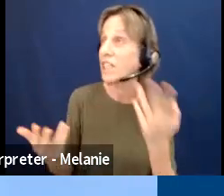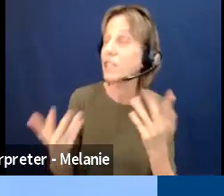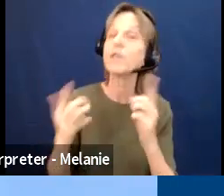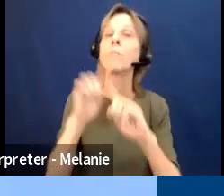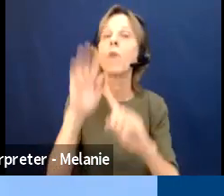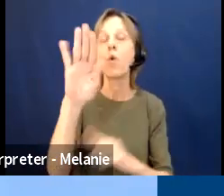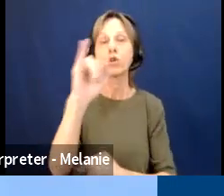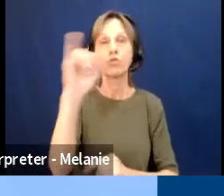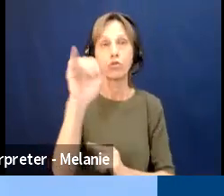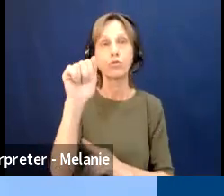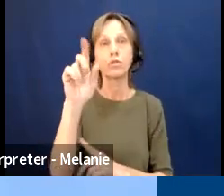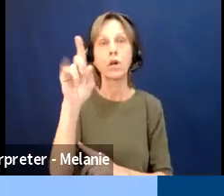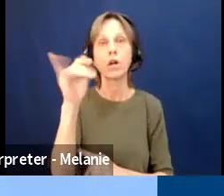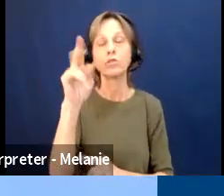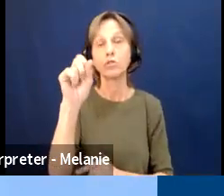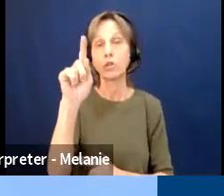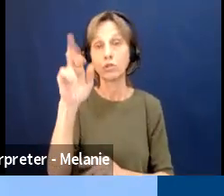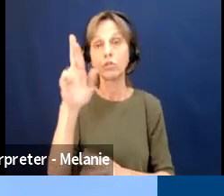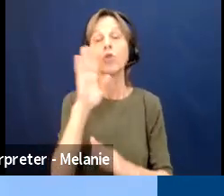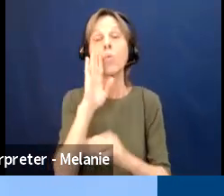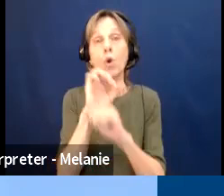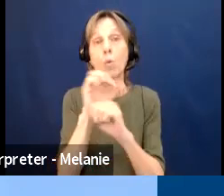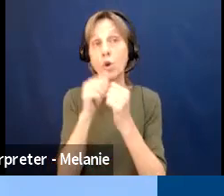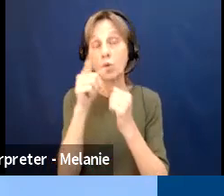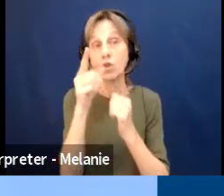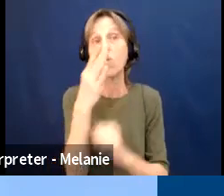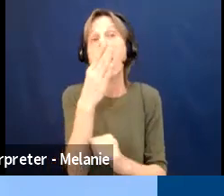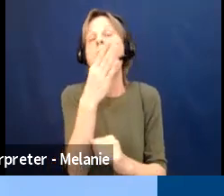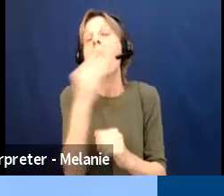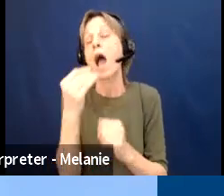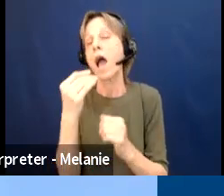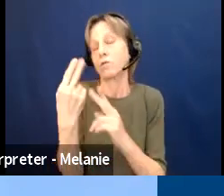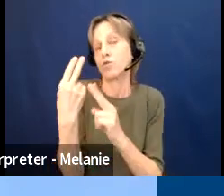and a reputable contractor that's key we want to make sure that um you're selecting someone